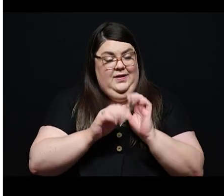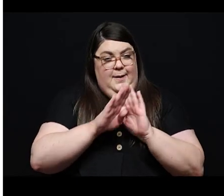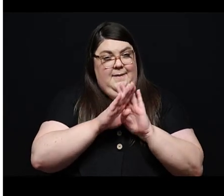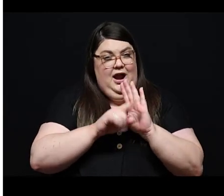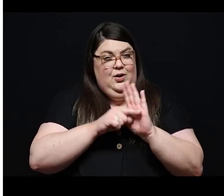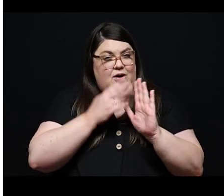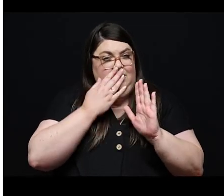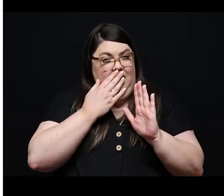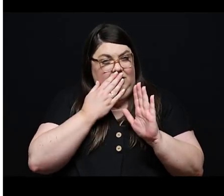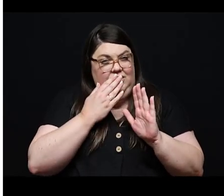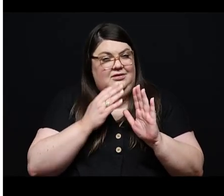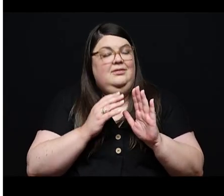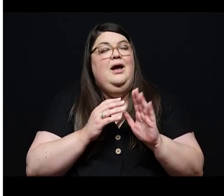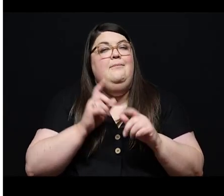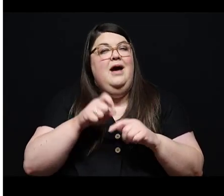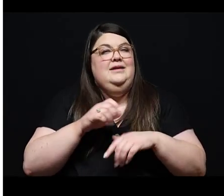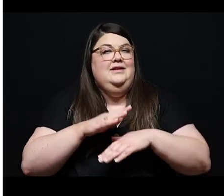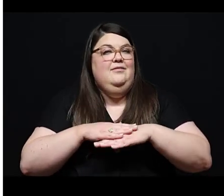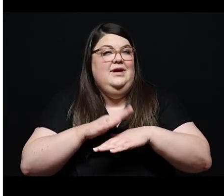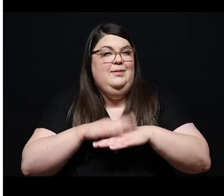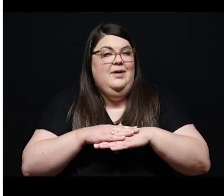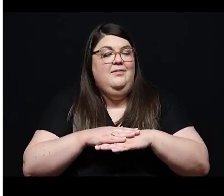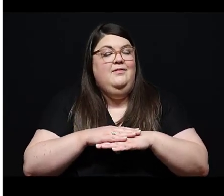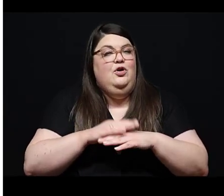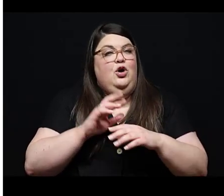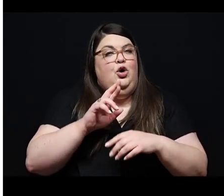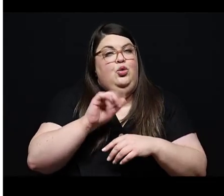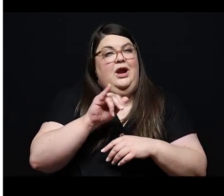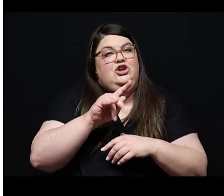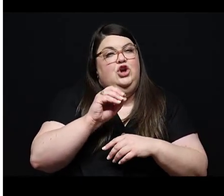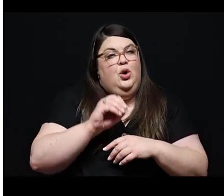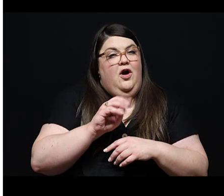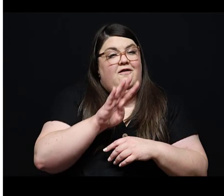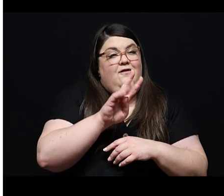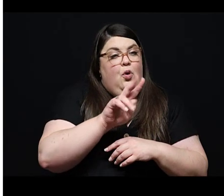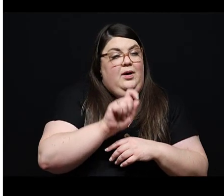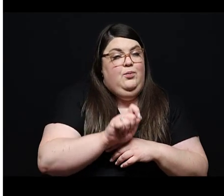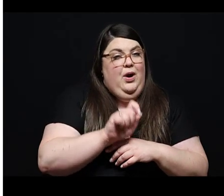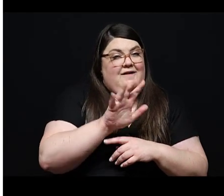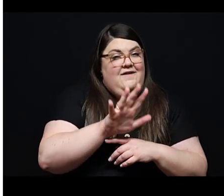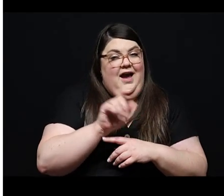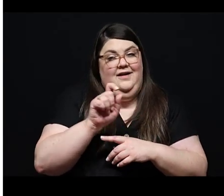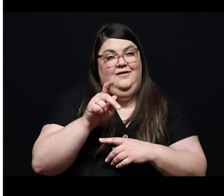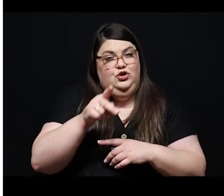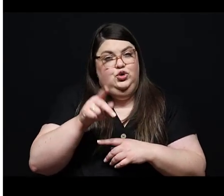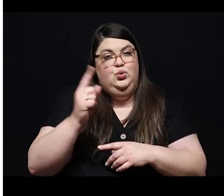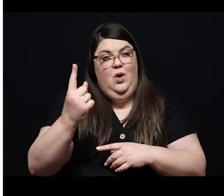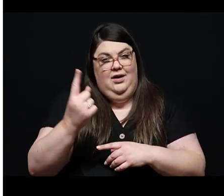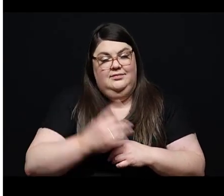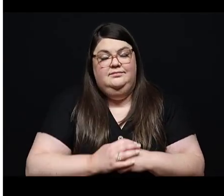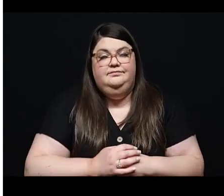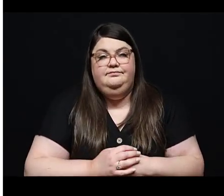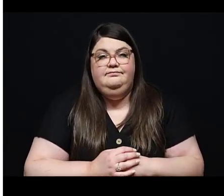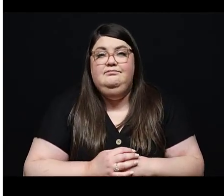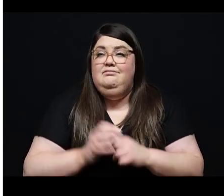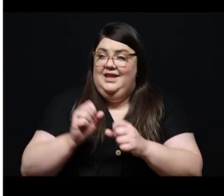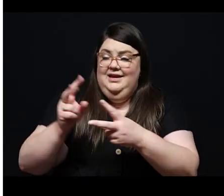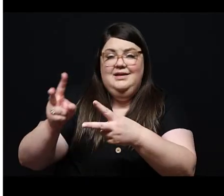There must be a minimum contrast ratio of 4.5:1. Downloadable and web browser tools are available